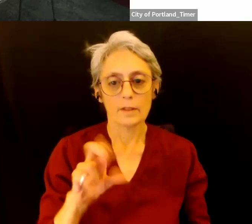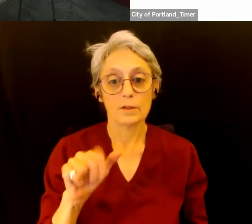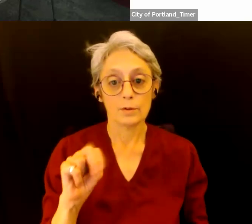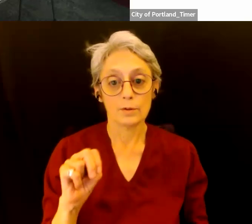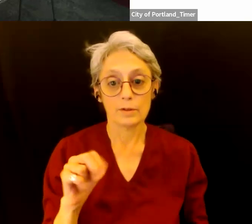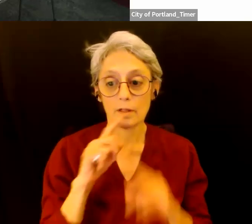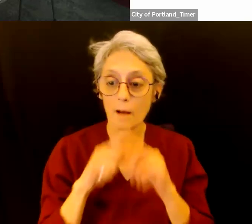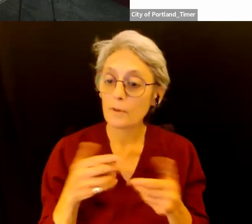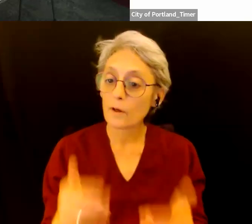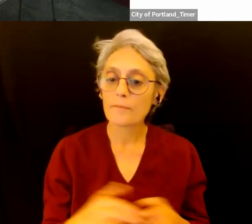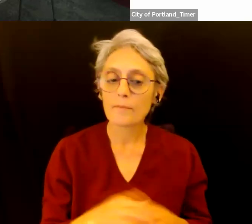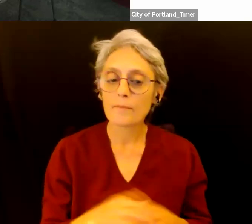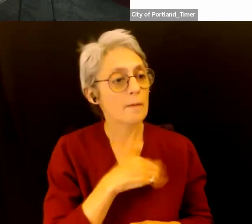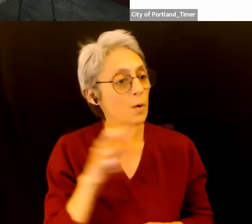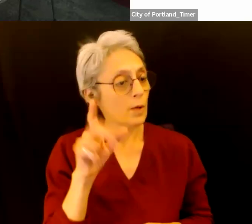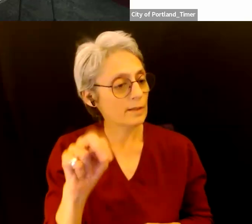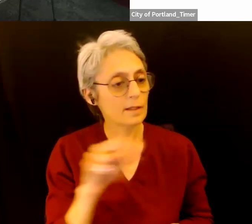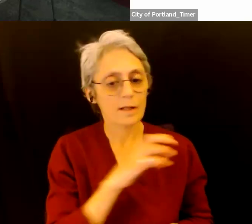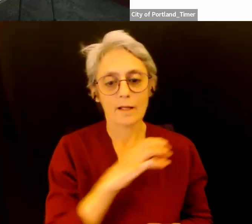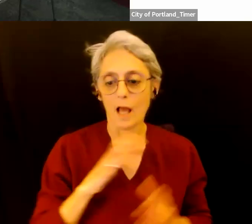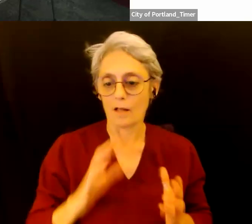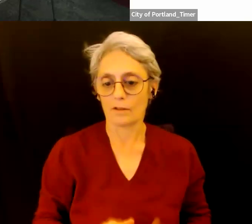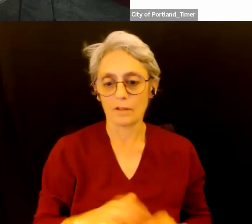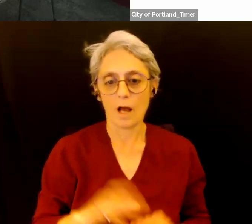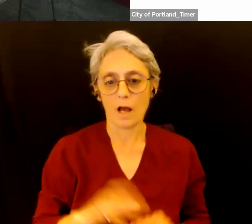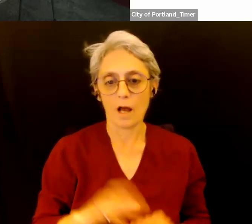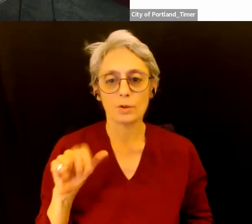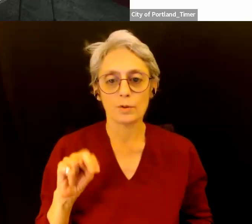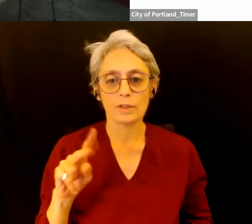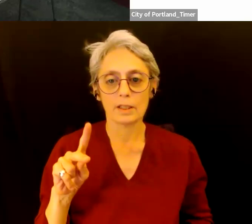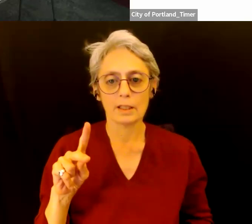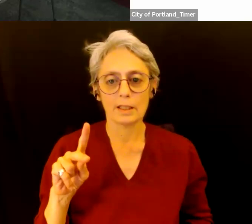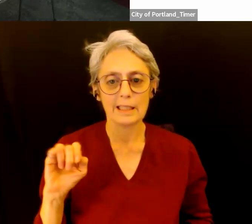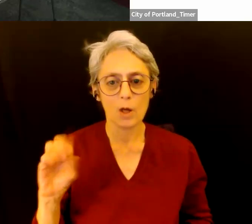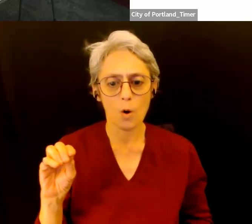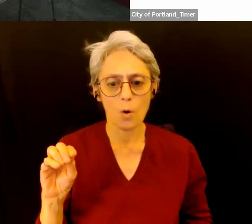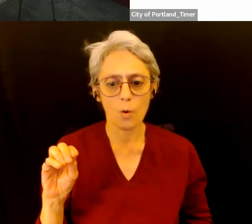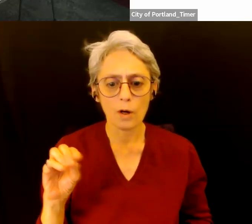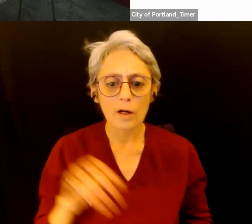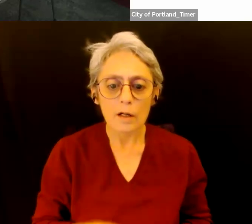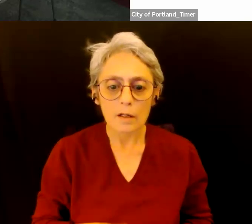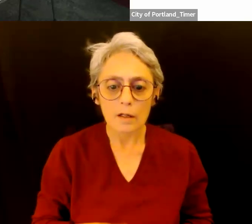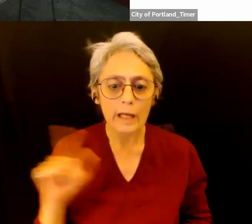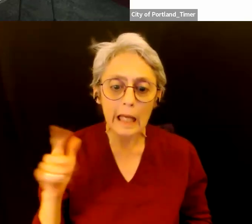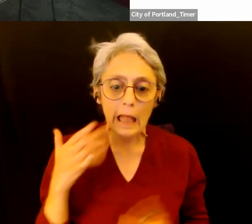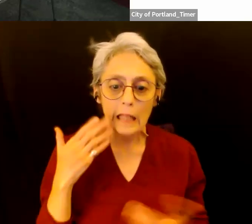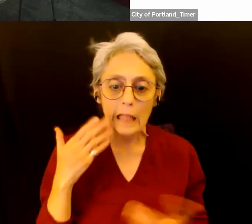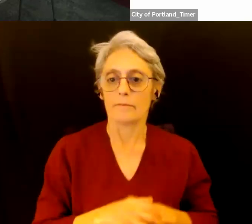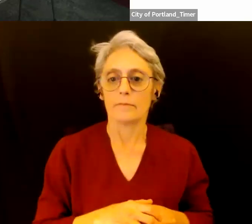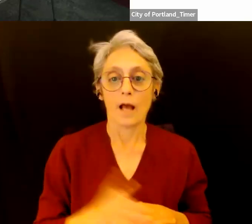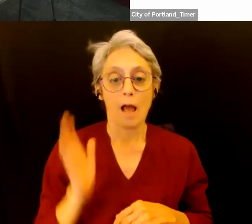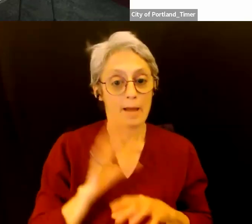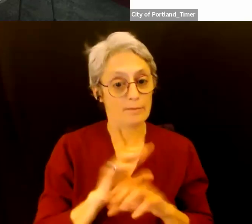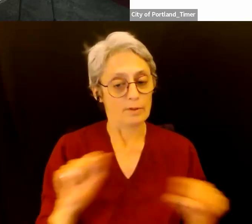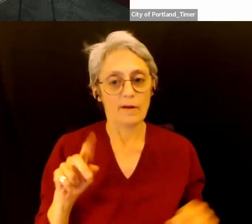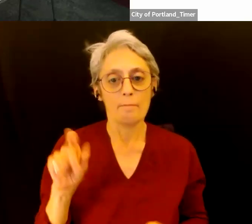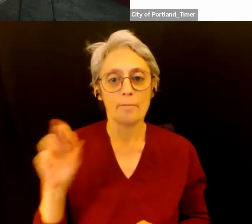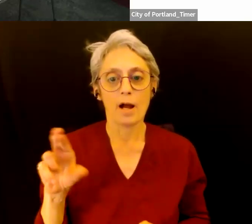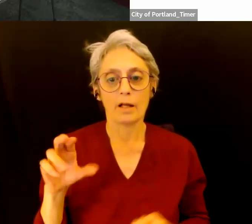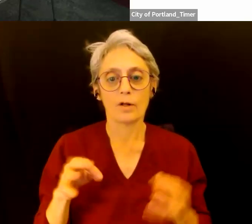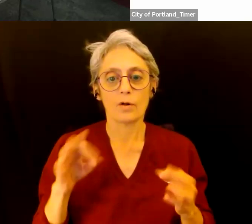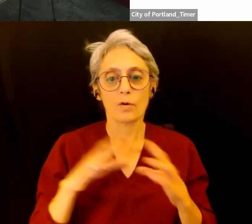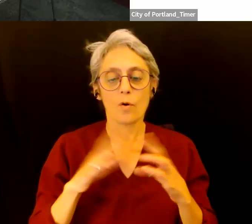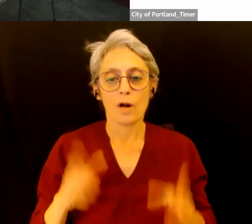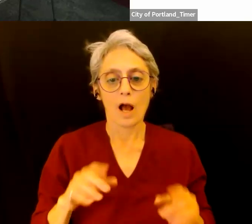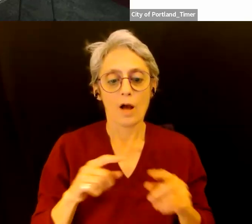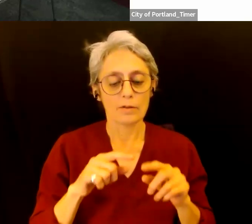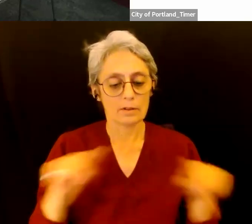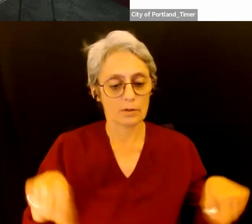Mayor Wilson and counselors, I'm Susan keel I'm the past president of Pioneer Courthouse Square and the current chair.